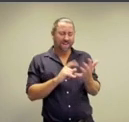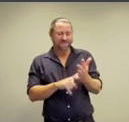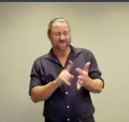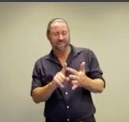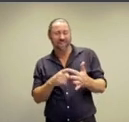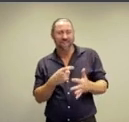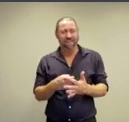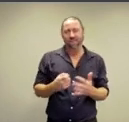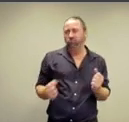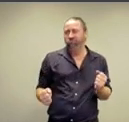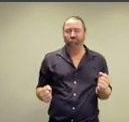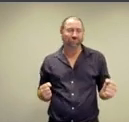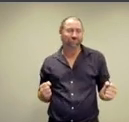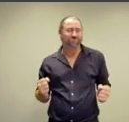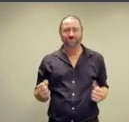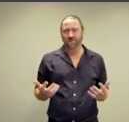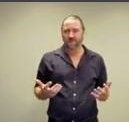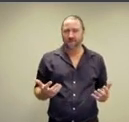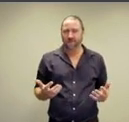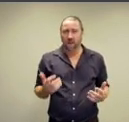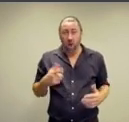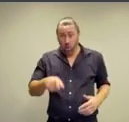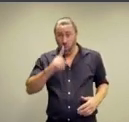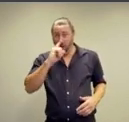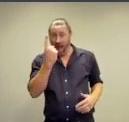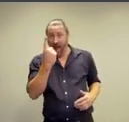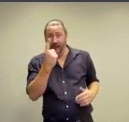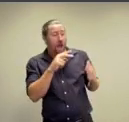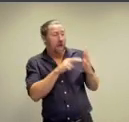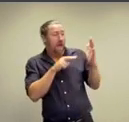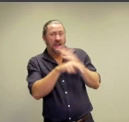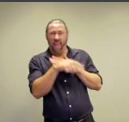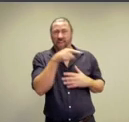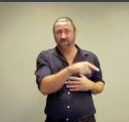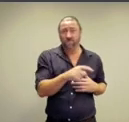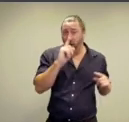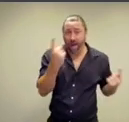I argue that it is these immutable aesthetic qualities of the leather